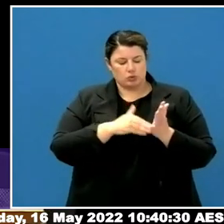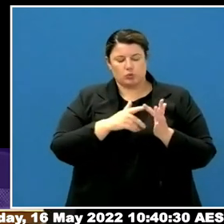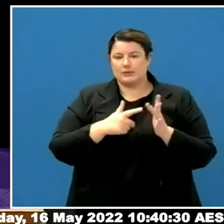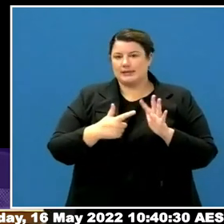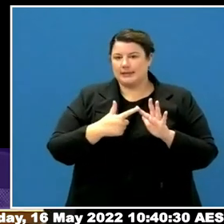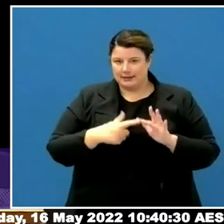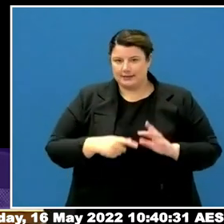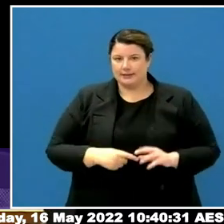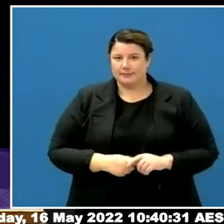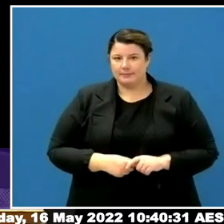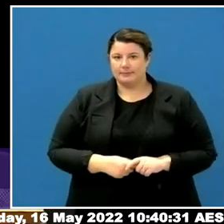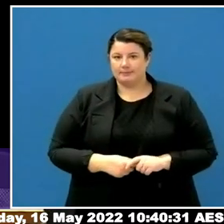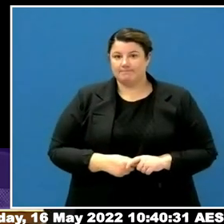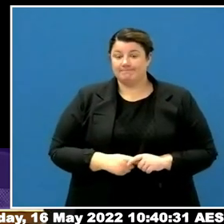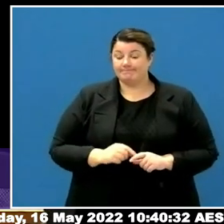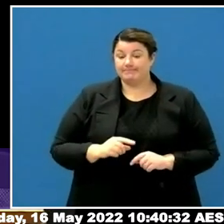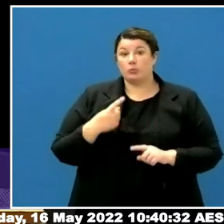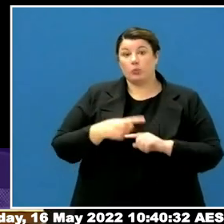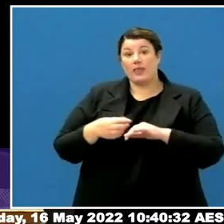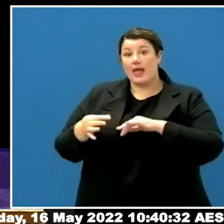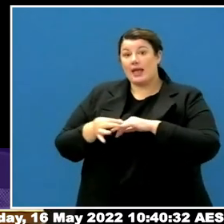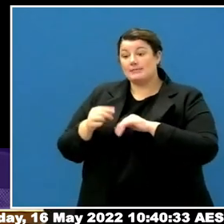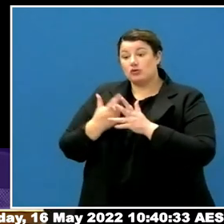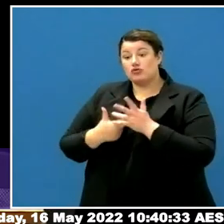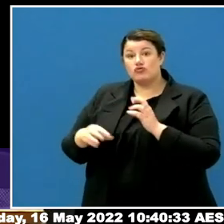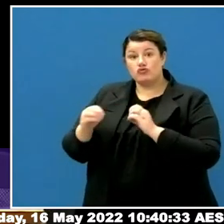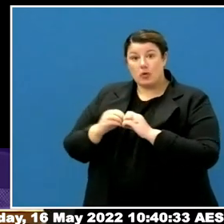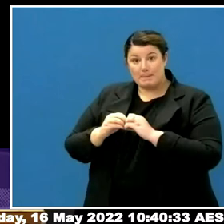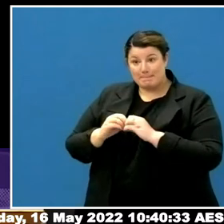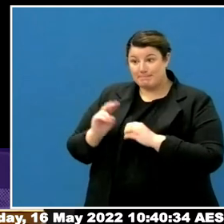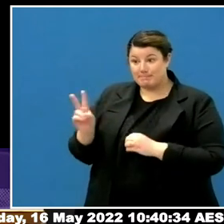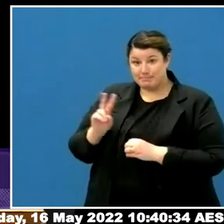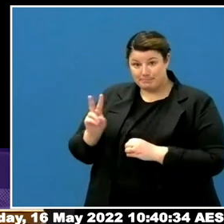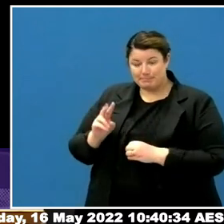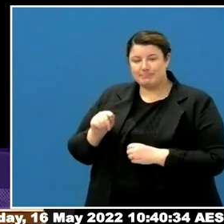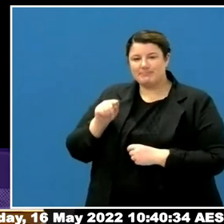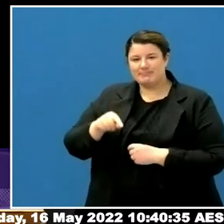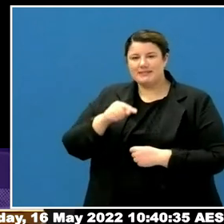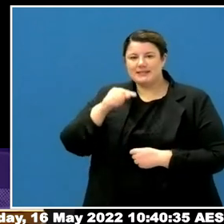Suzie and Rob are the parents of Toby who is 22 years old and the youngest of their six